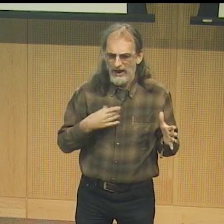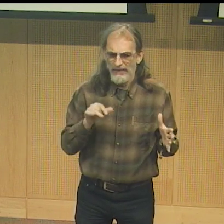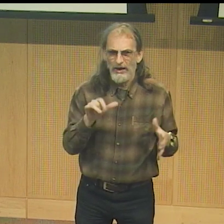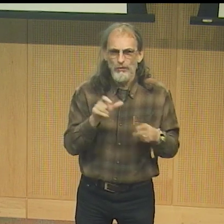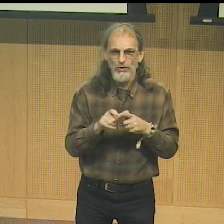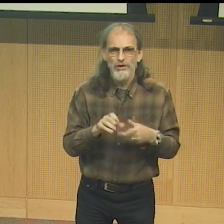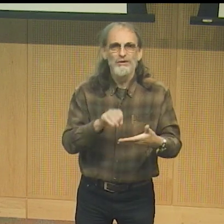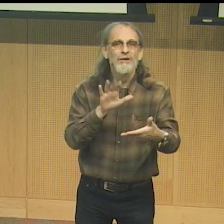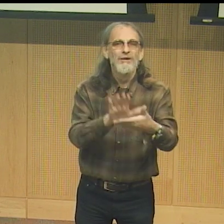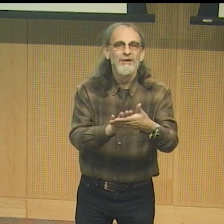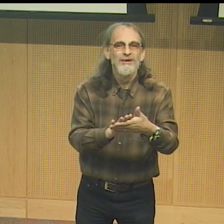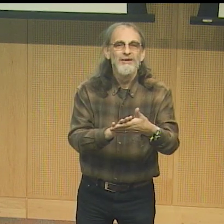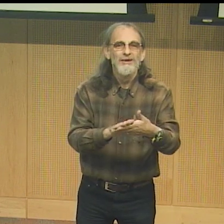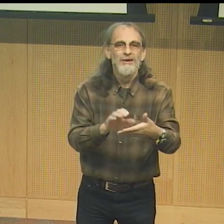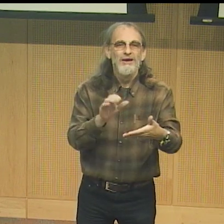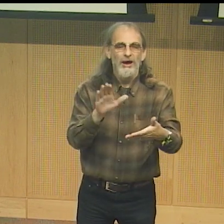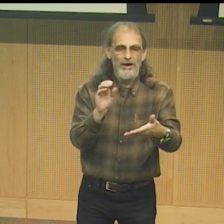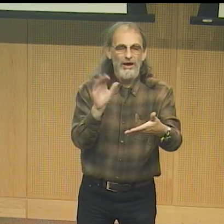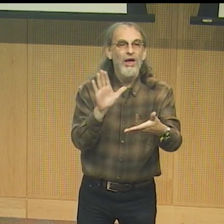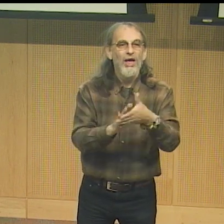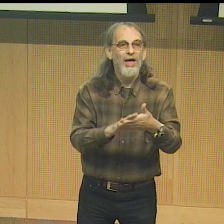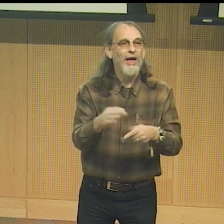of inspiration when the concept came to me.